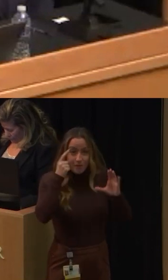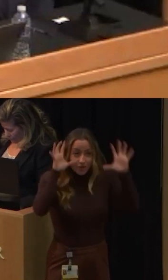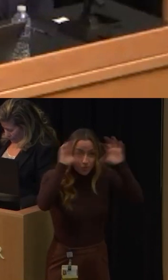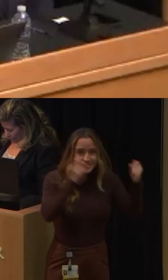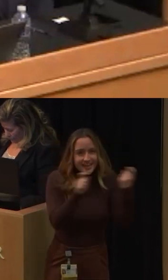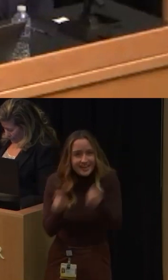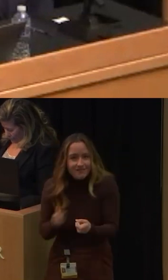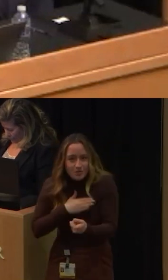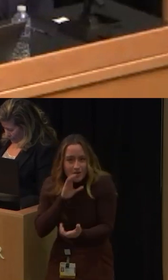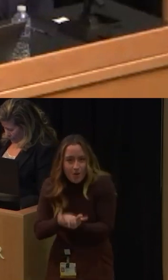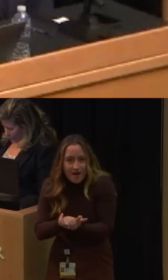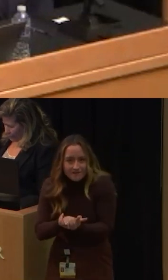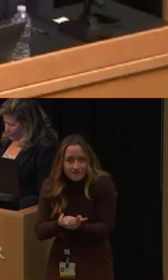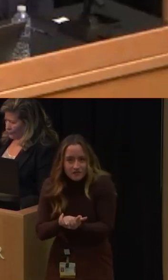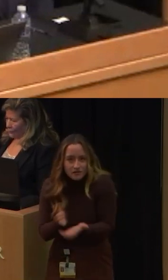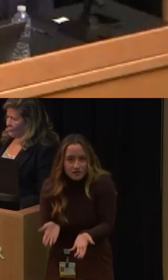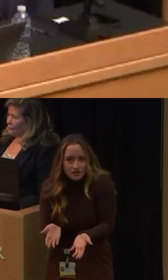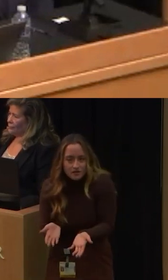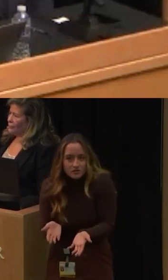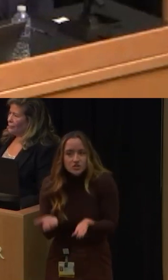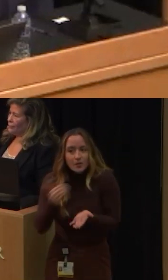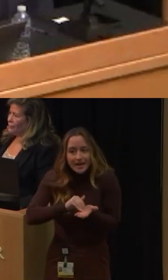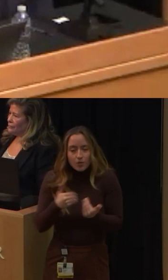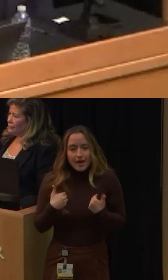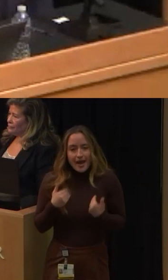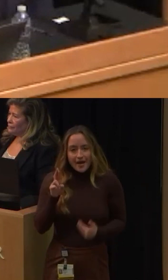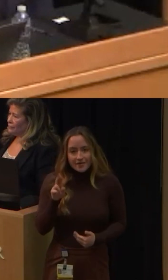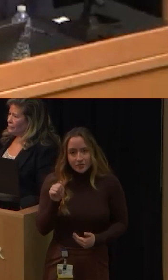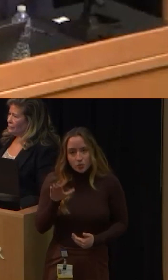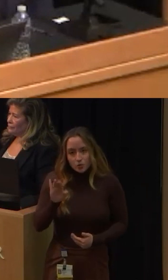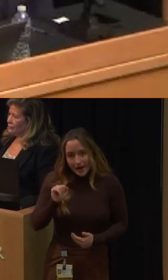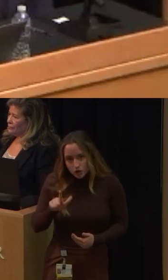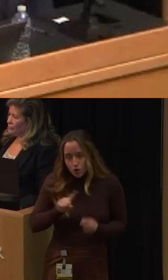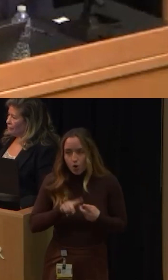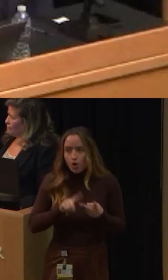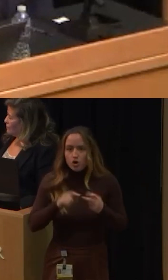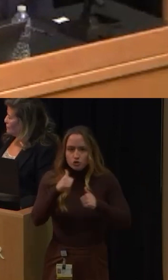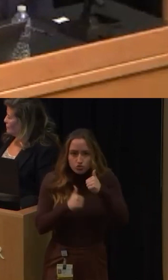the Racial and Structural Equity Commission? Why do we even need that?